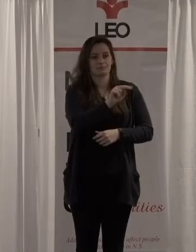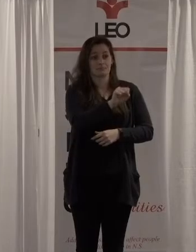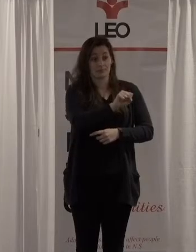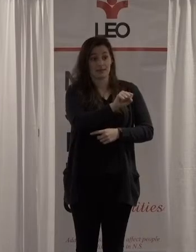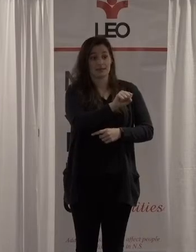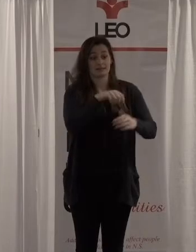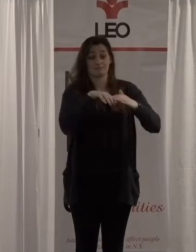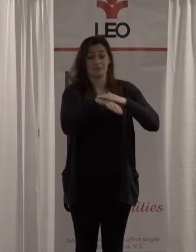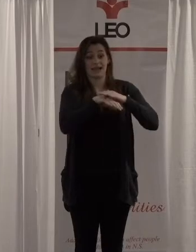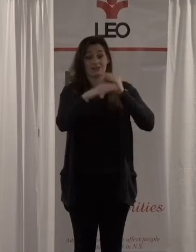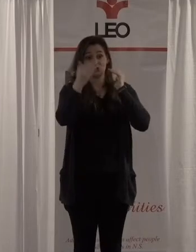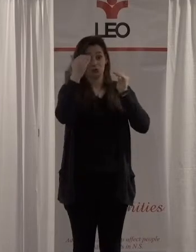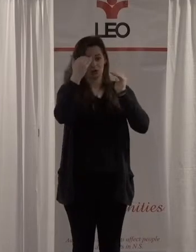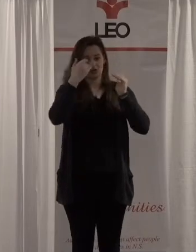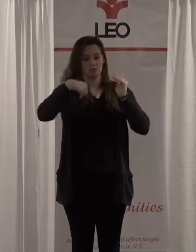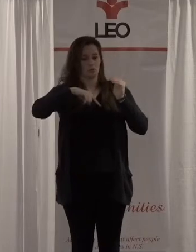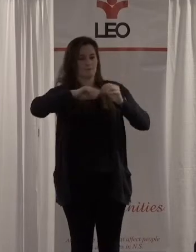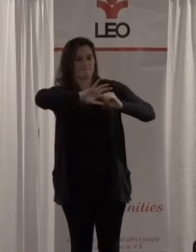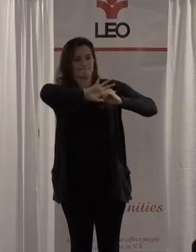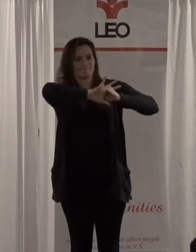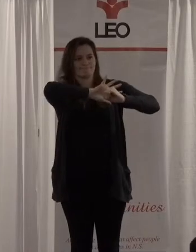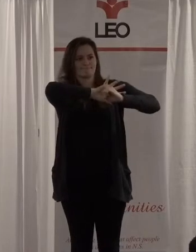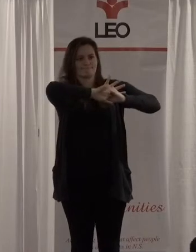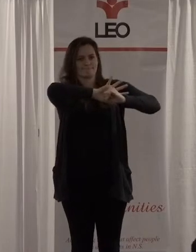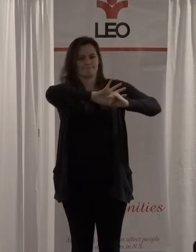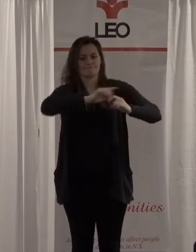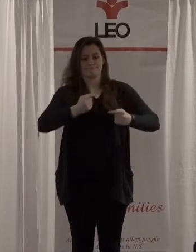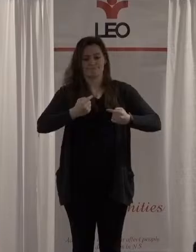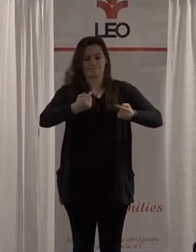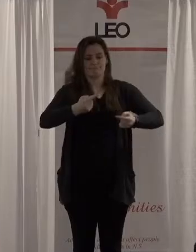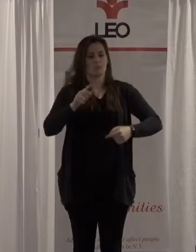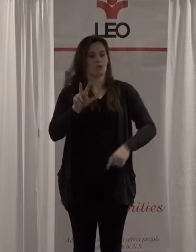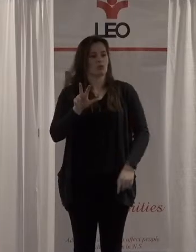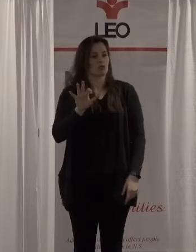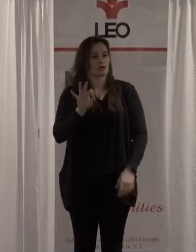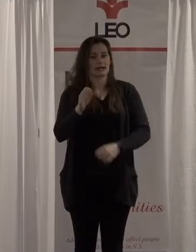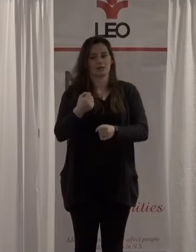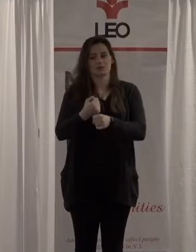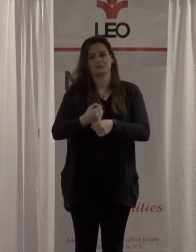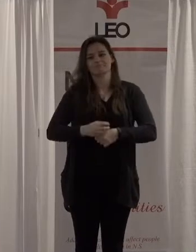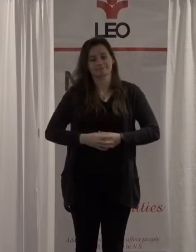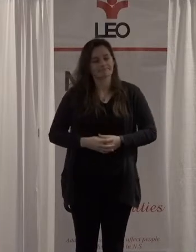IT WILL PROVINCE FOR 39 OF THOSE YEARS.